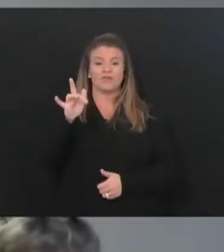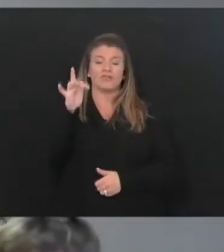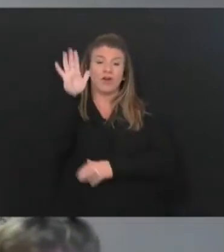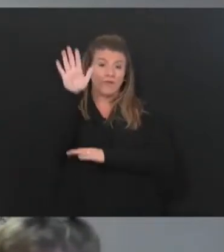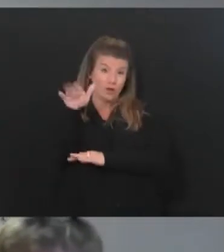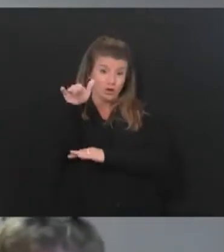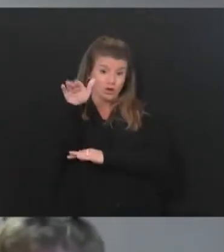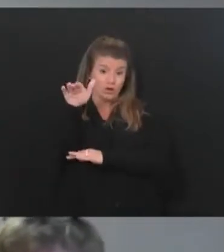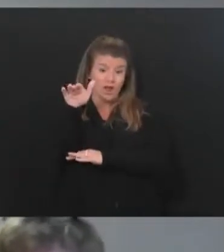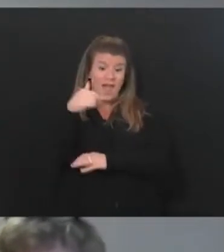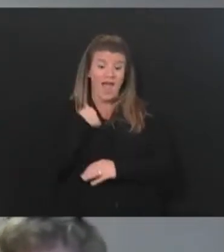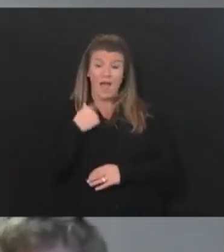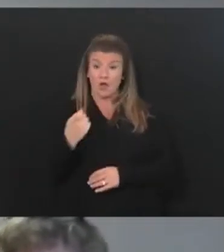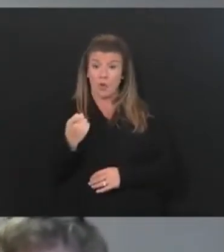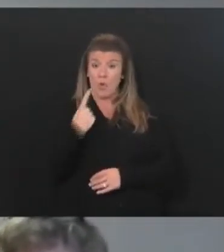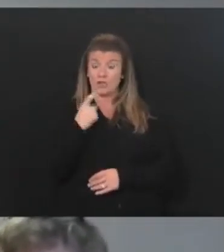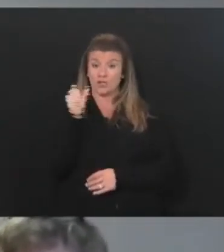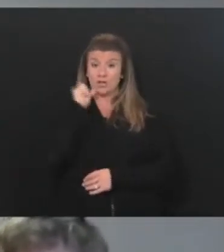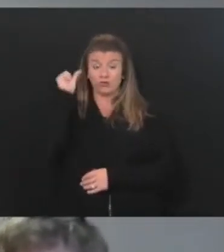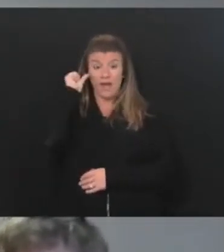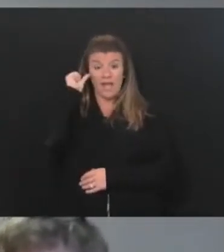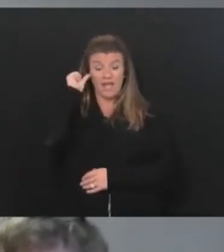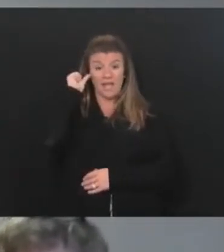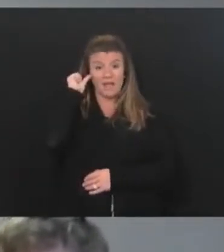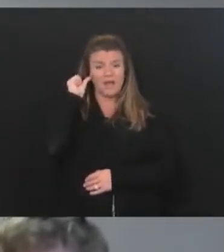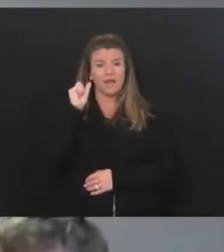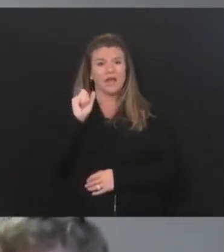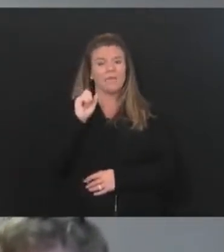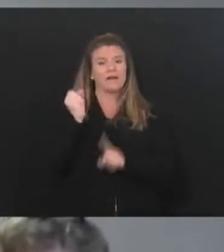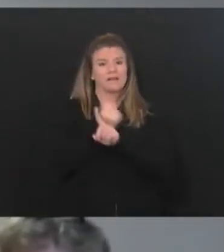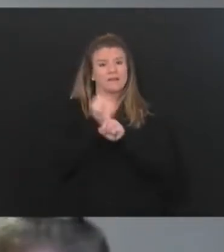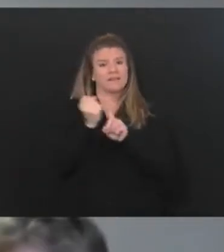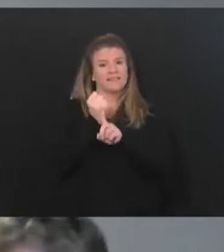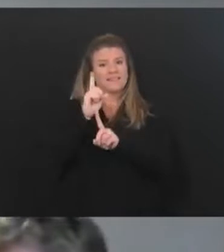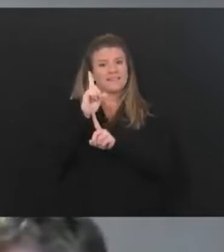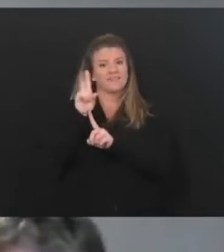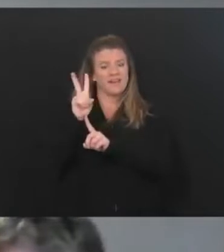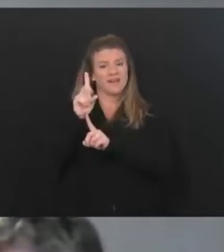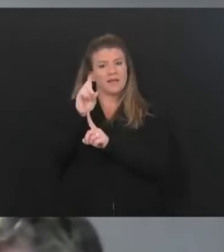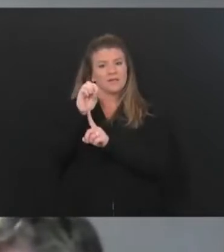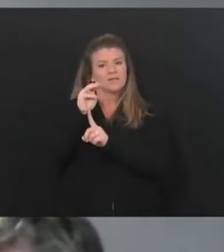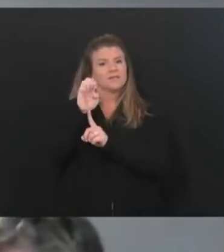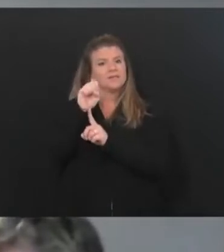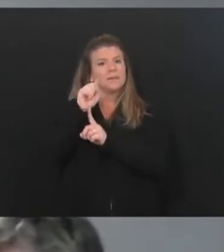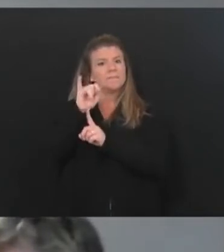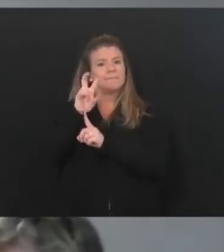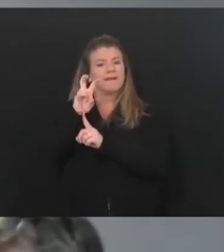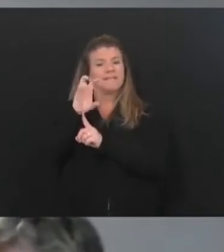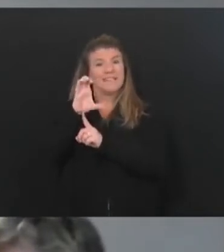UP NEXT LET'S GO TO THE DHHR. GOOD AFTERNOON, EVERYONE. HAD A QUESTION YESTERDAY WITH